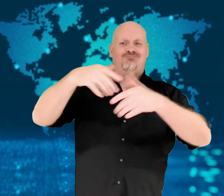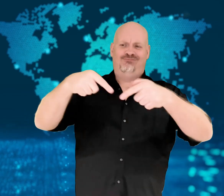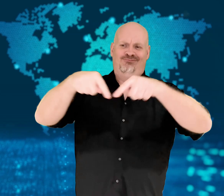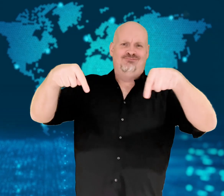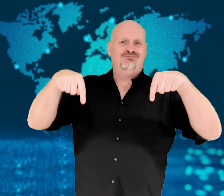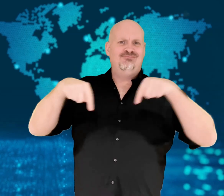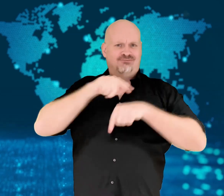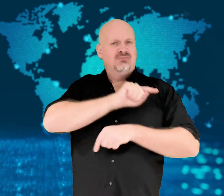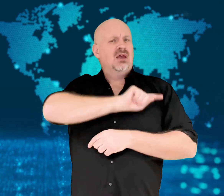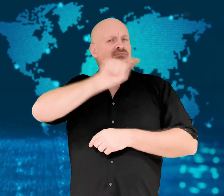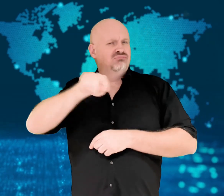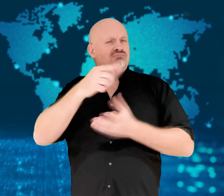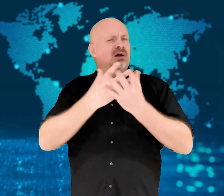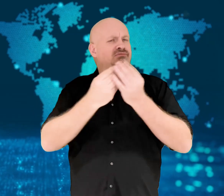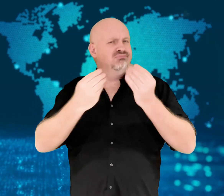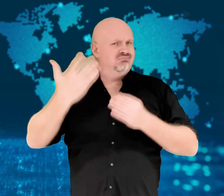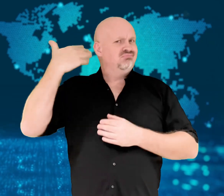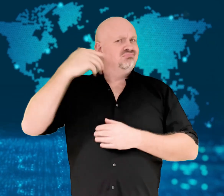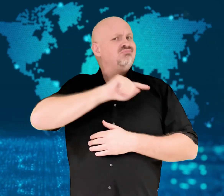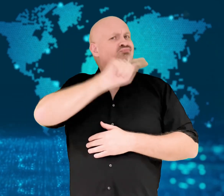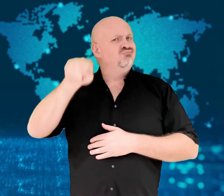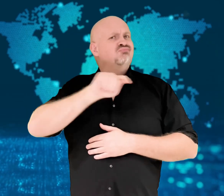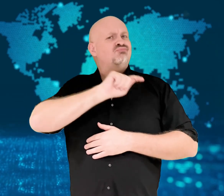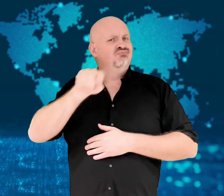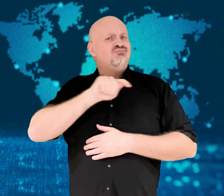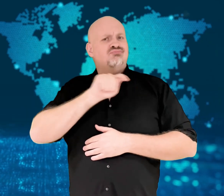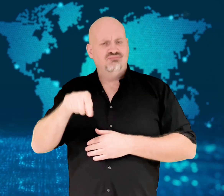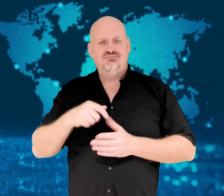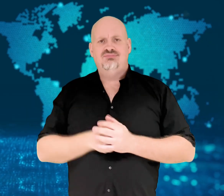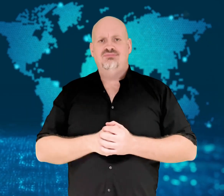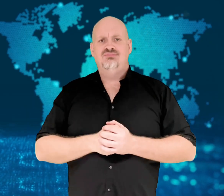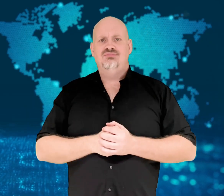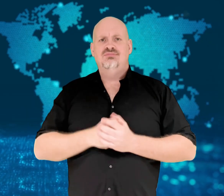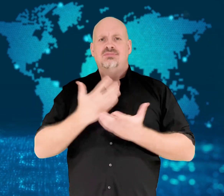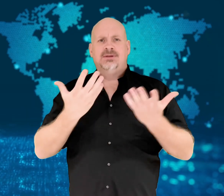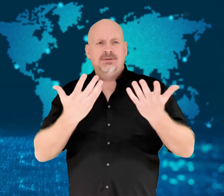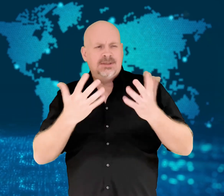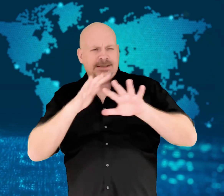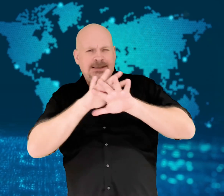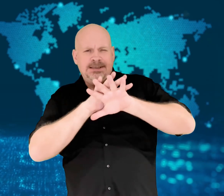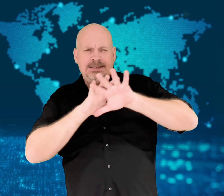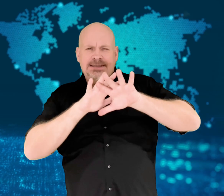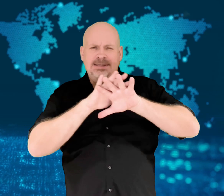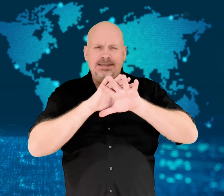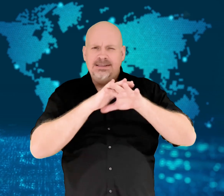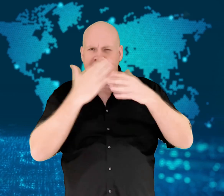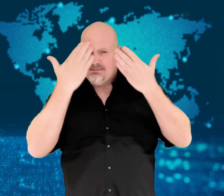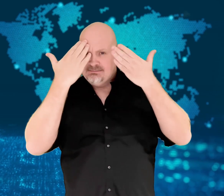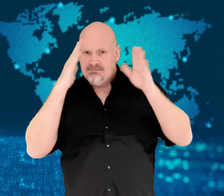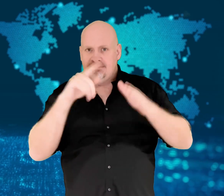People who knew Tran reported that he had once been a regular presence